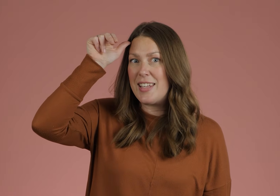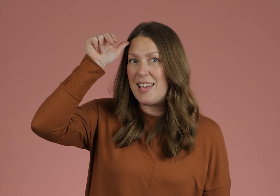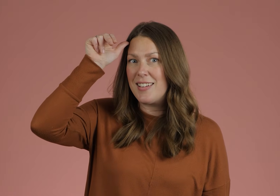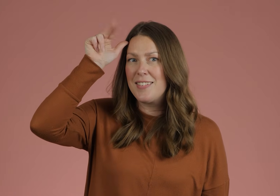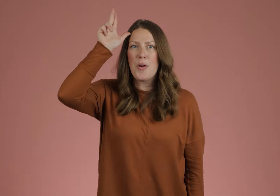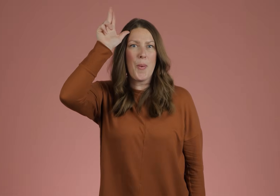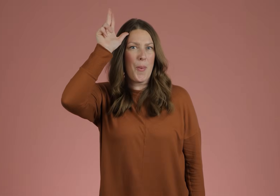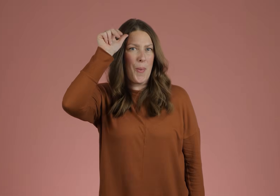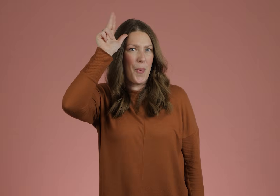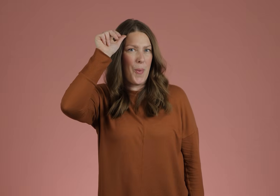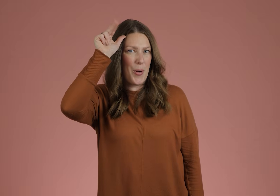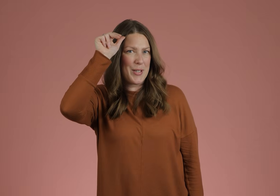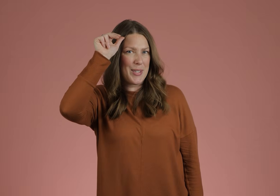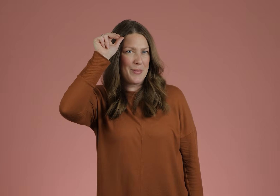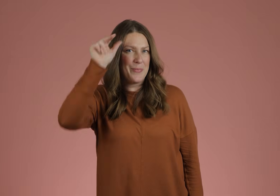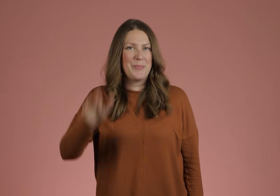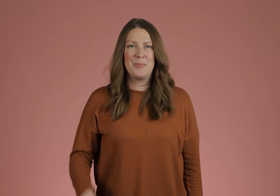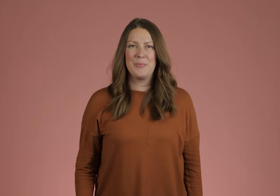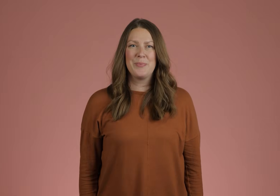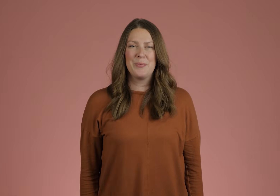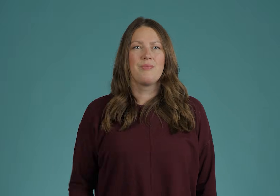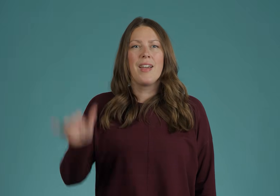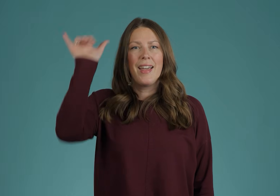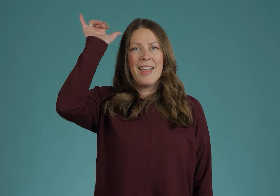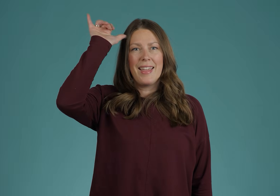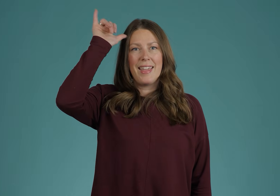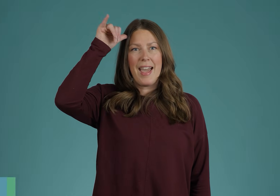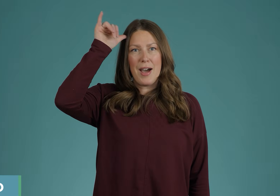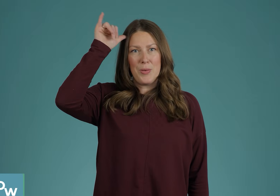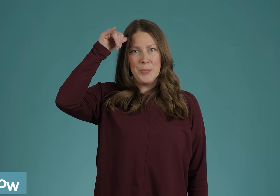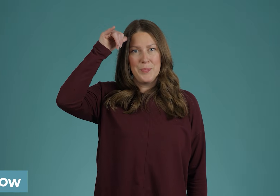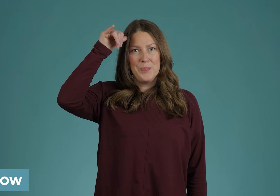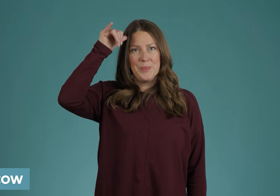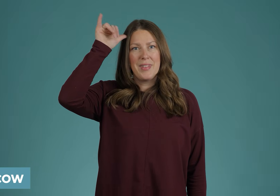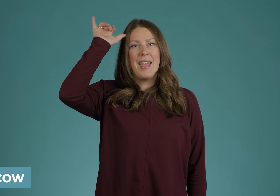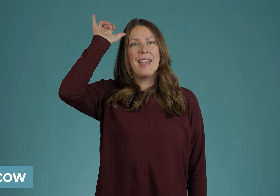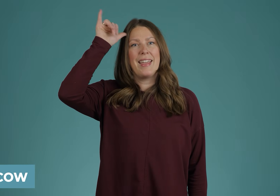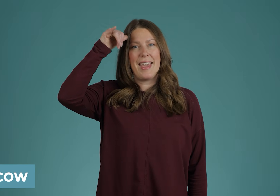flicking. Horse.